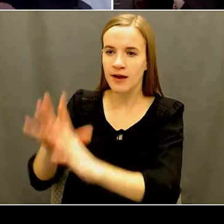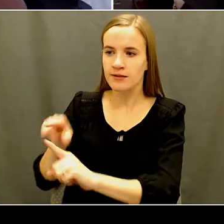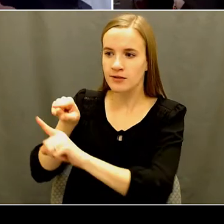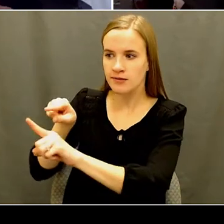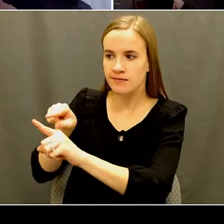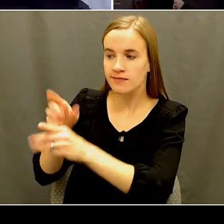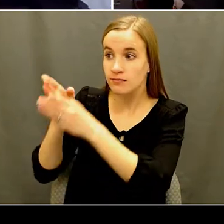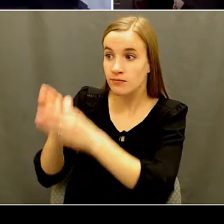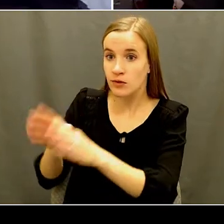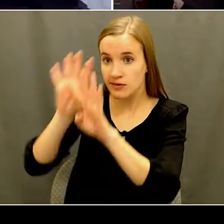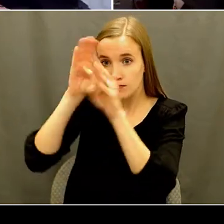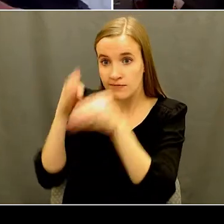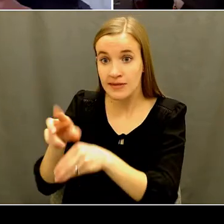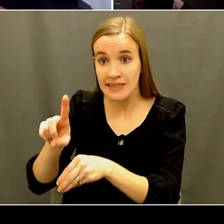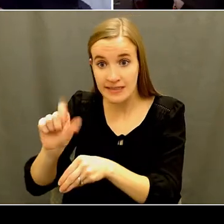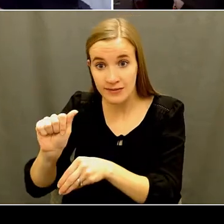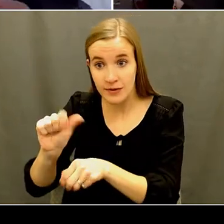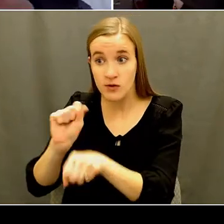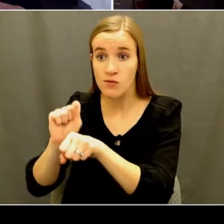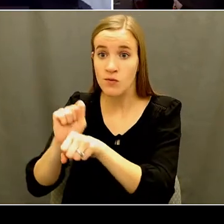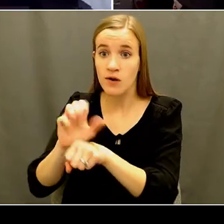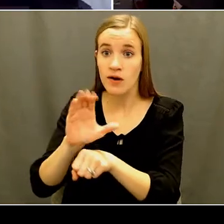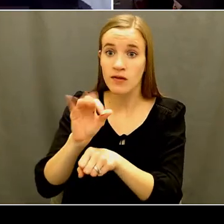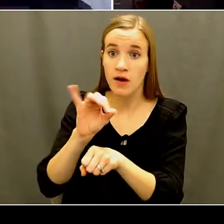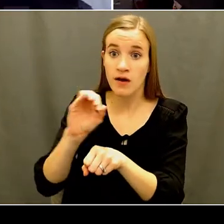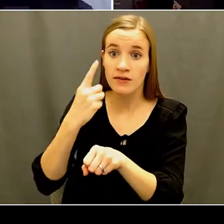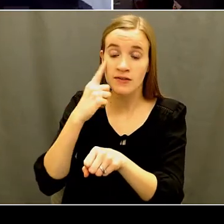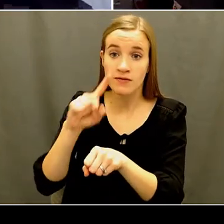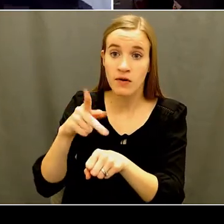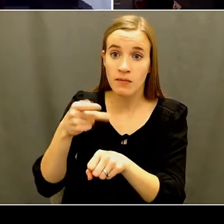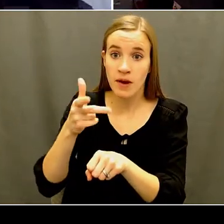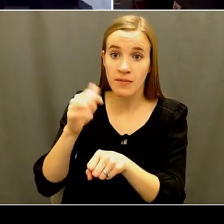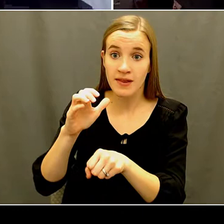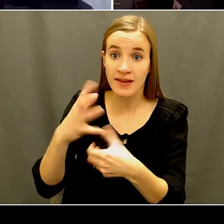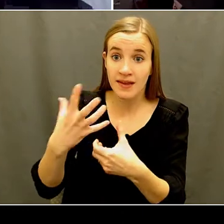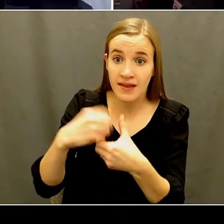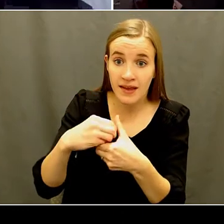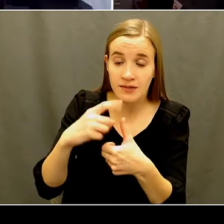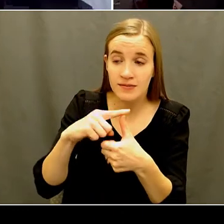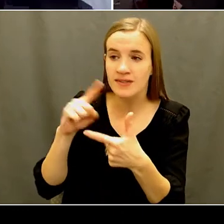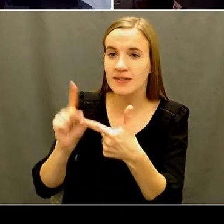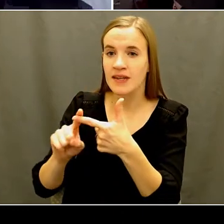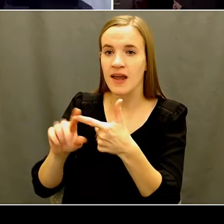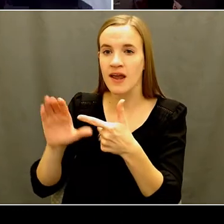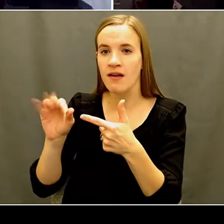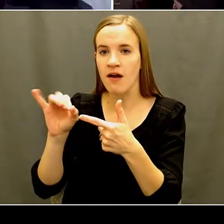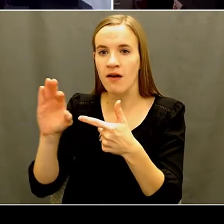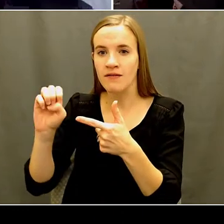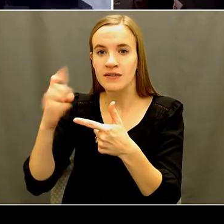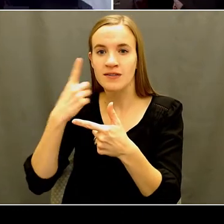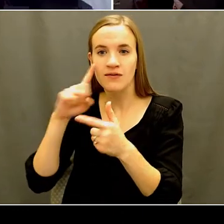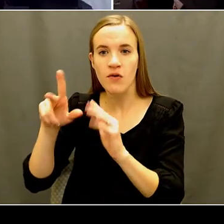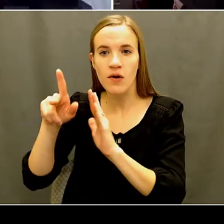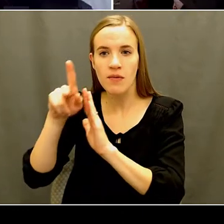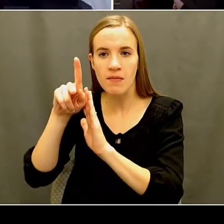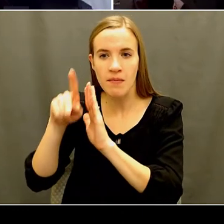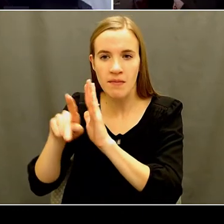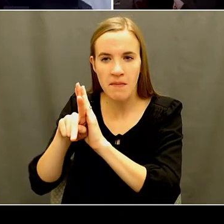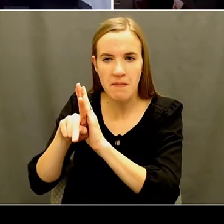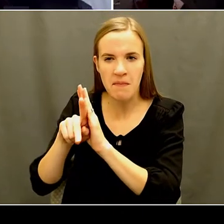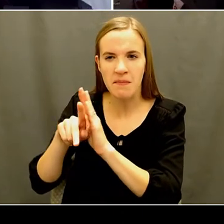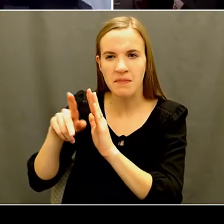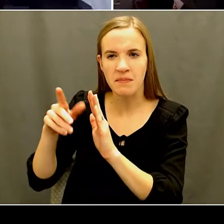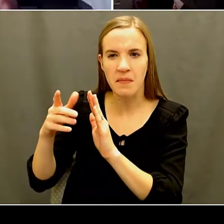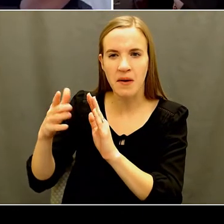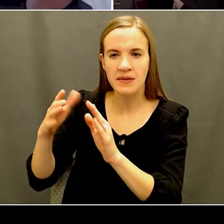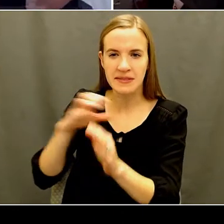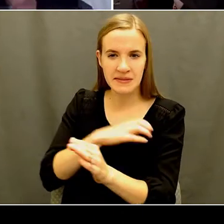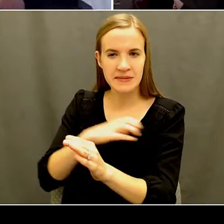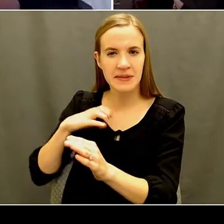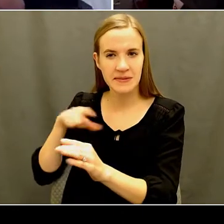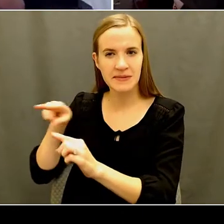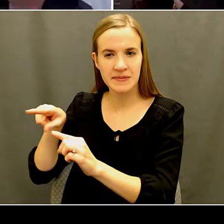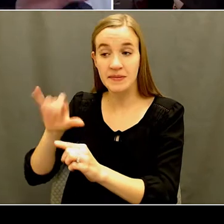full time person focused on disability. And um, they, they were kind of pulling